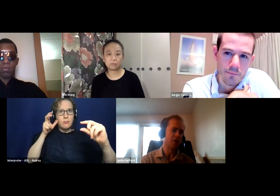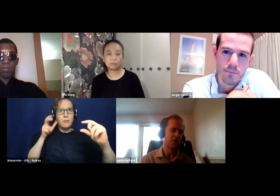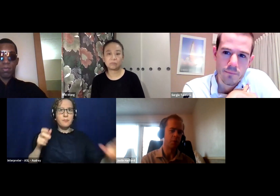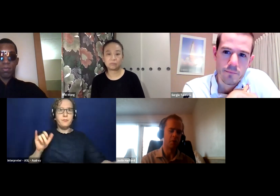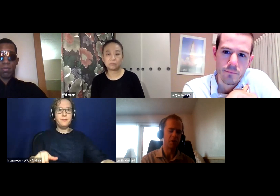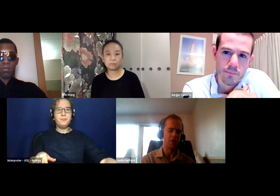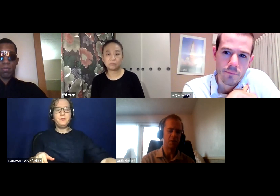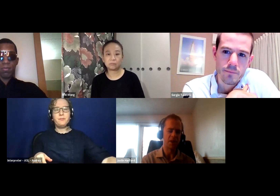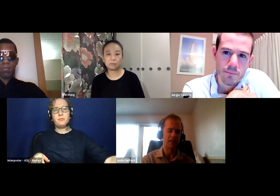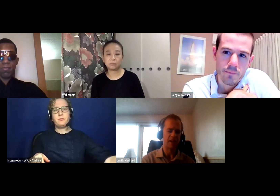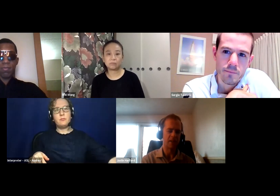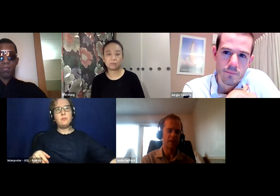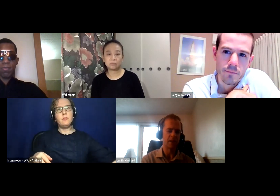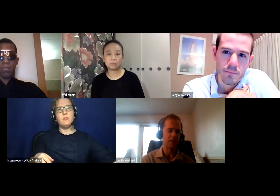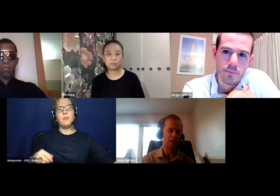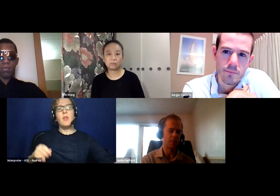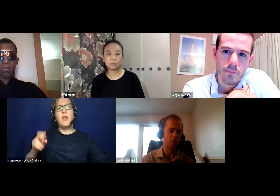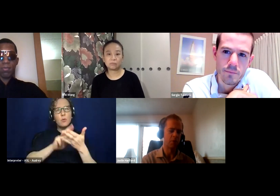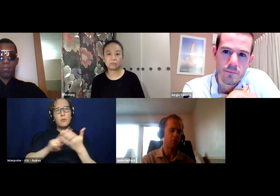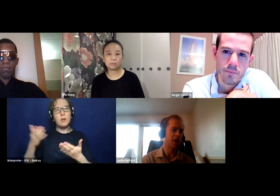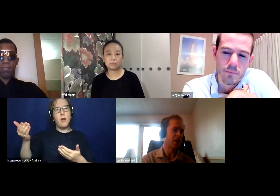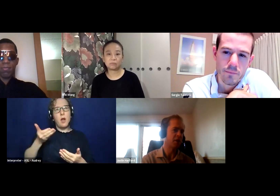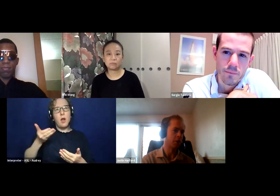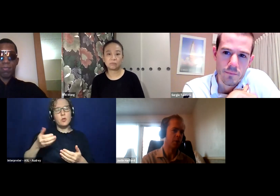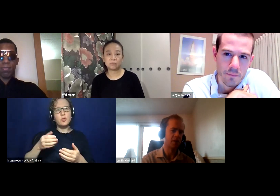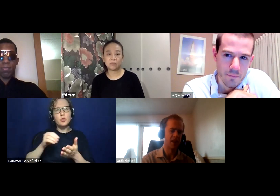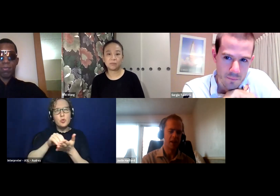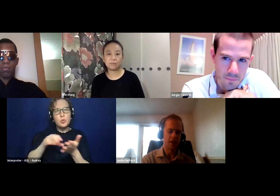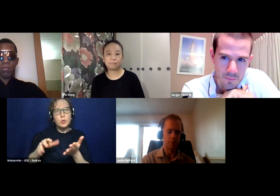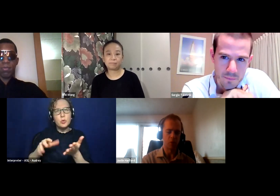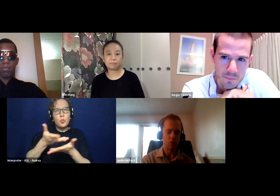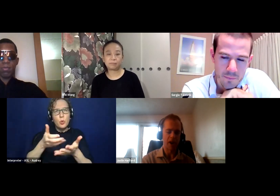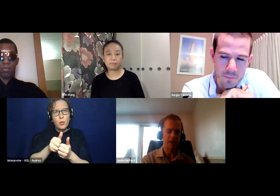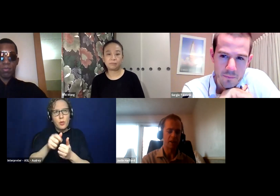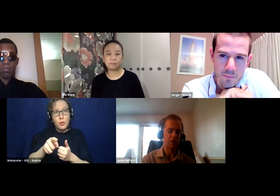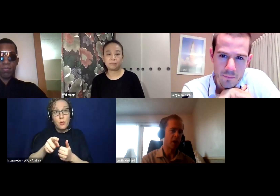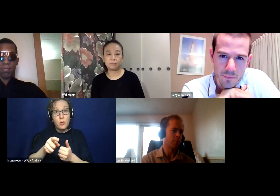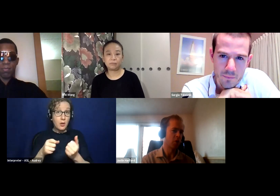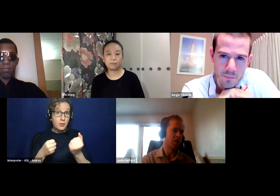students to work with you. Is that to support with reading or with writing, like, scribe work